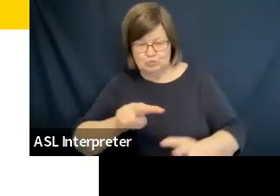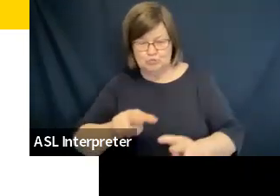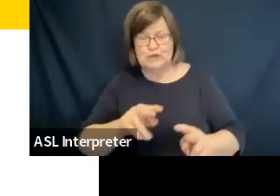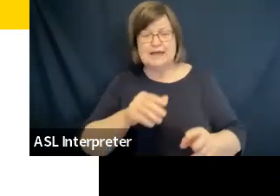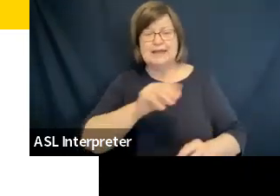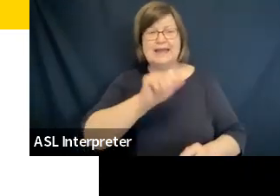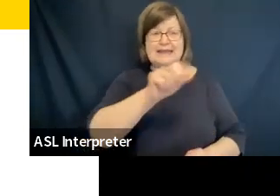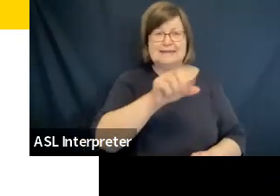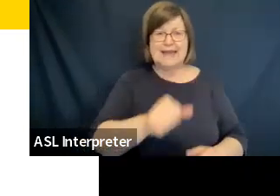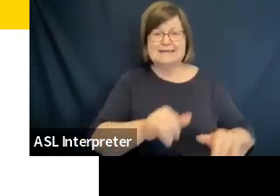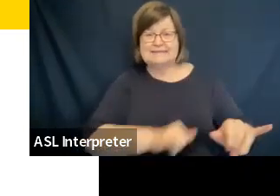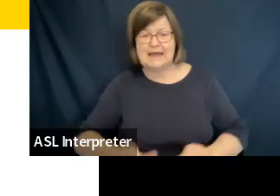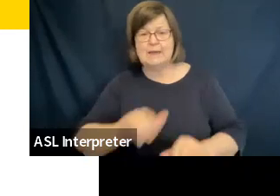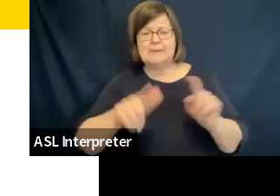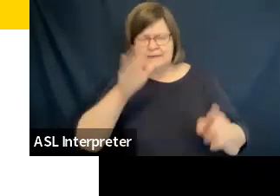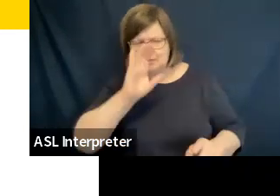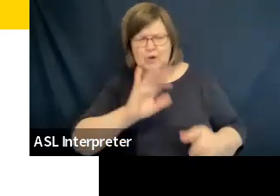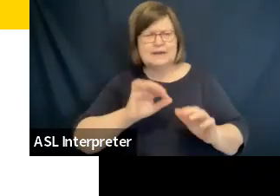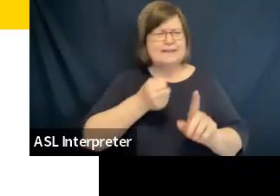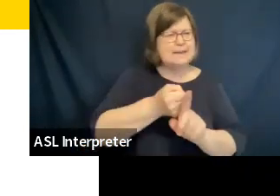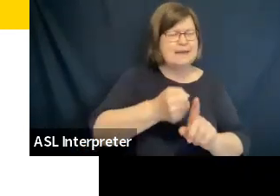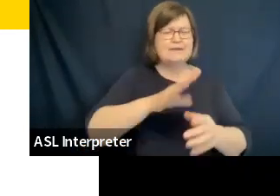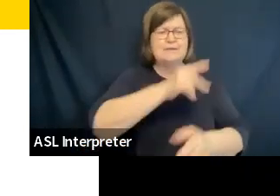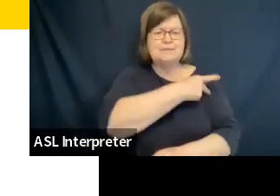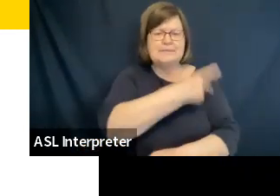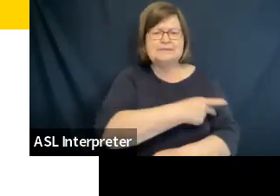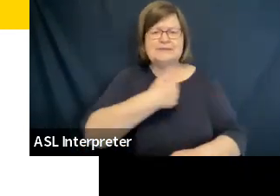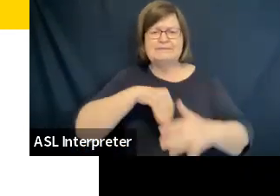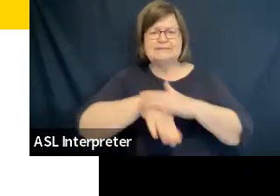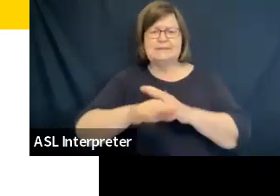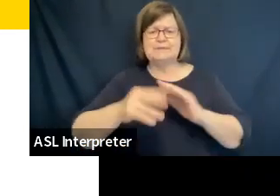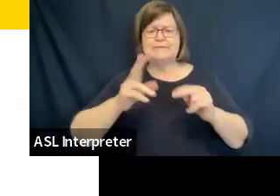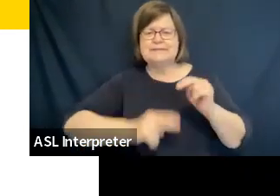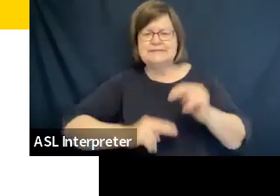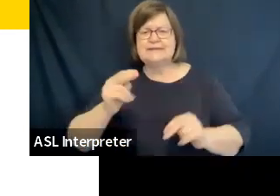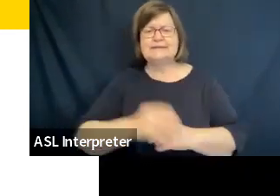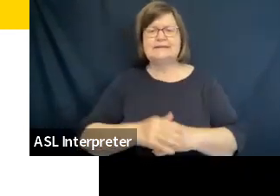it did explore the impact on patients of having accessible facilities, effective communication,